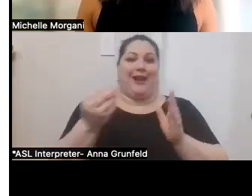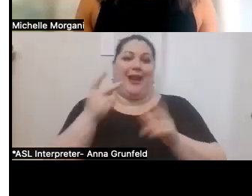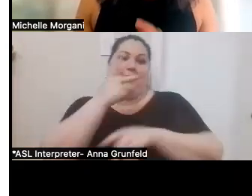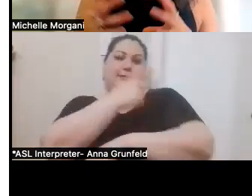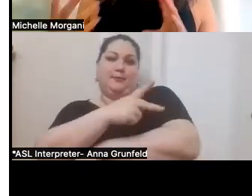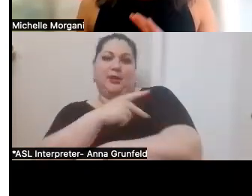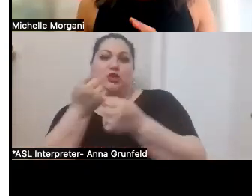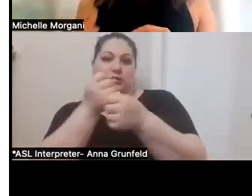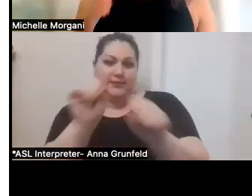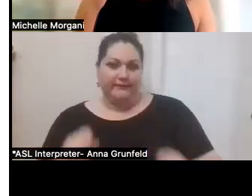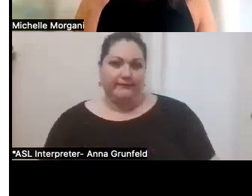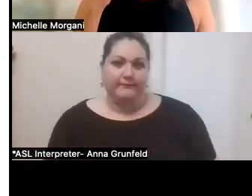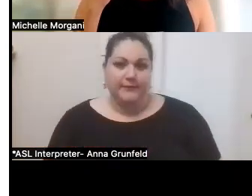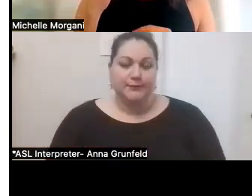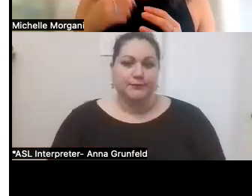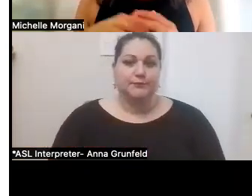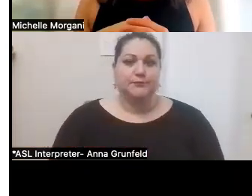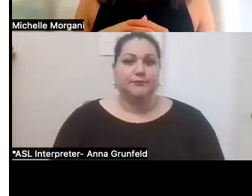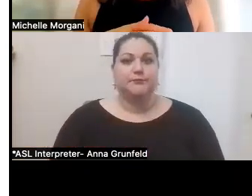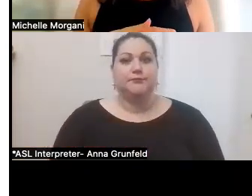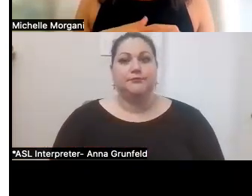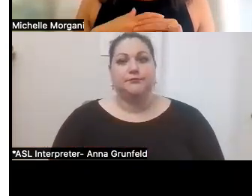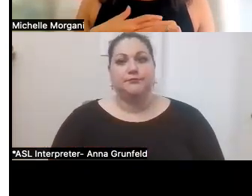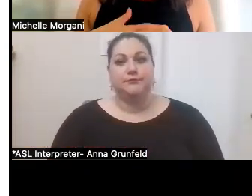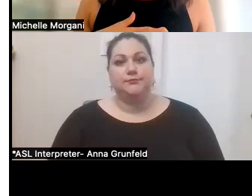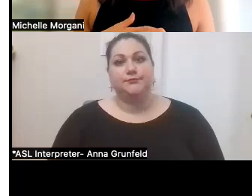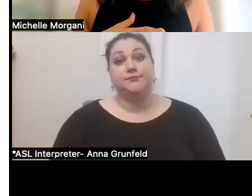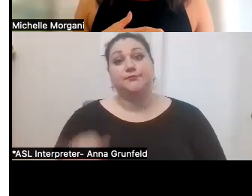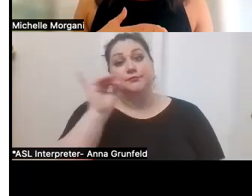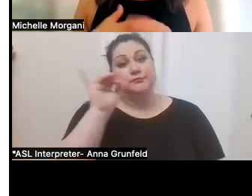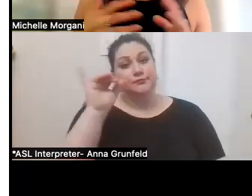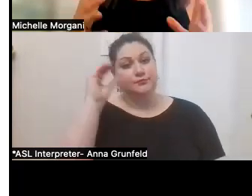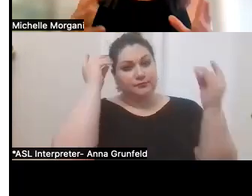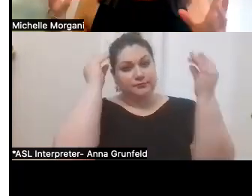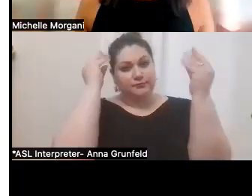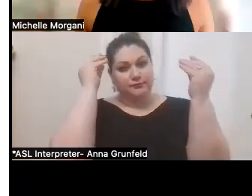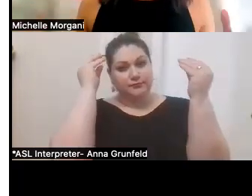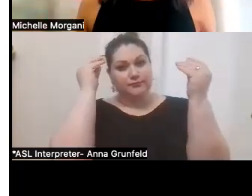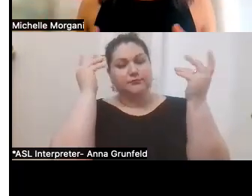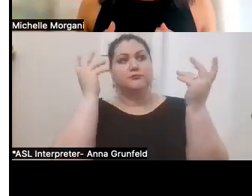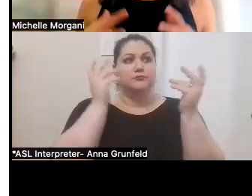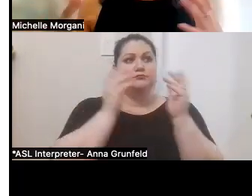We also are considering the fact that the student may be in a larger setting so they